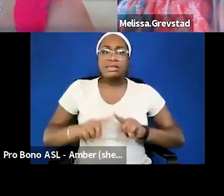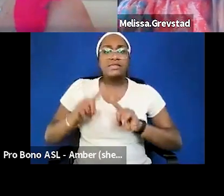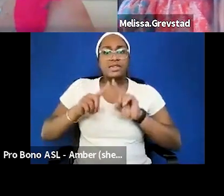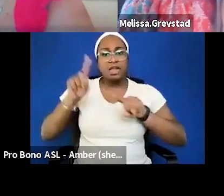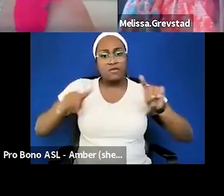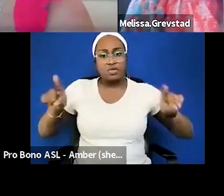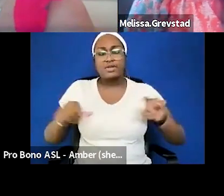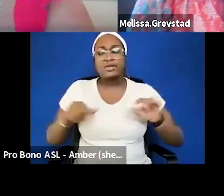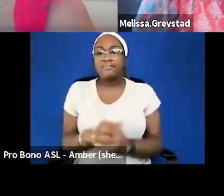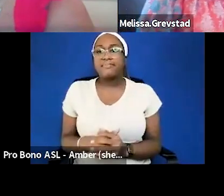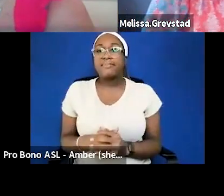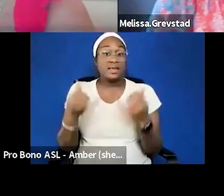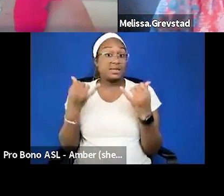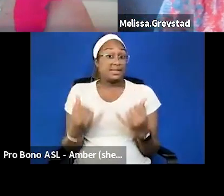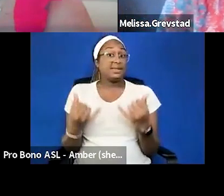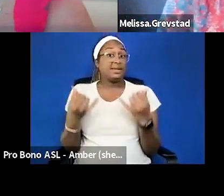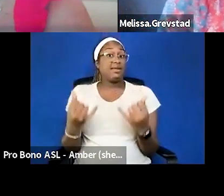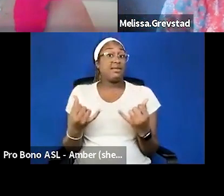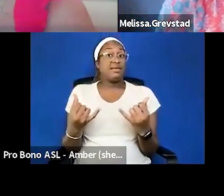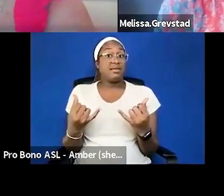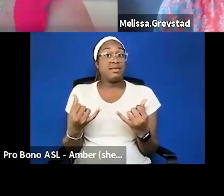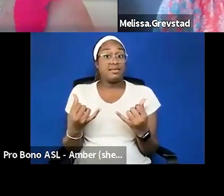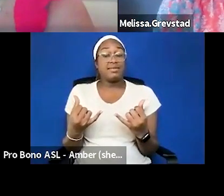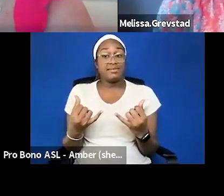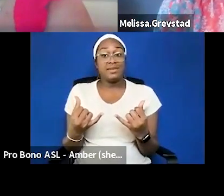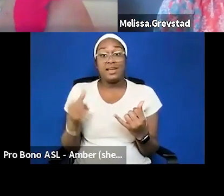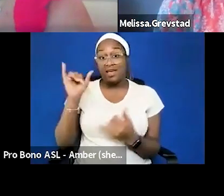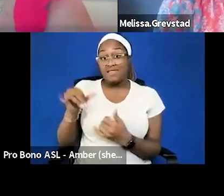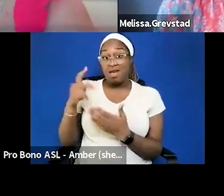So today, our self-esteem project has actually reached